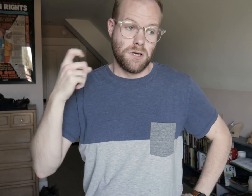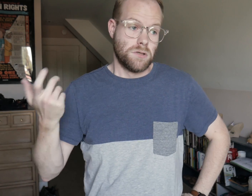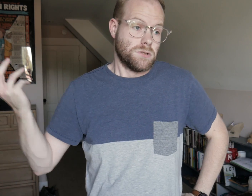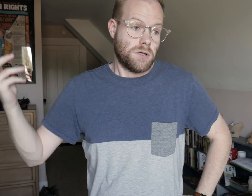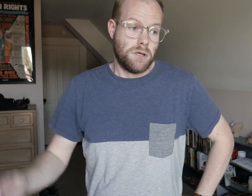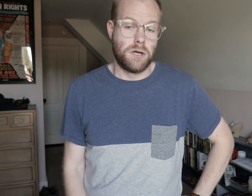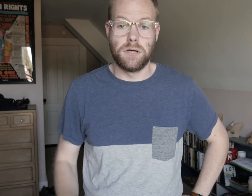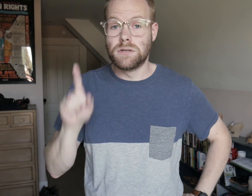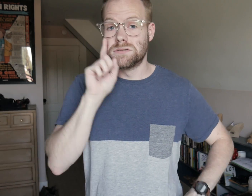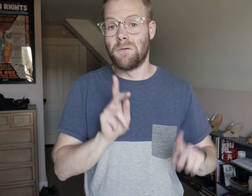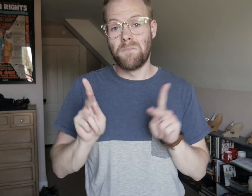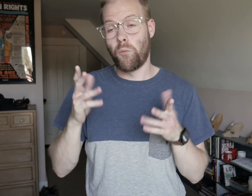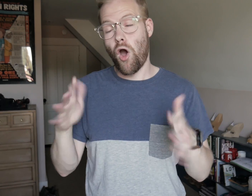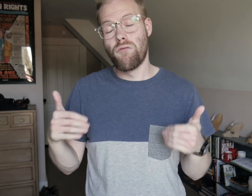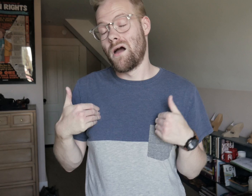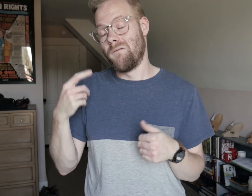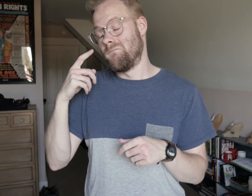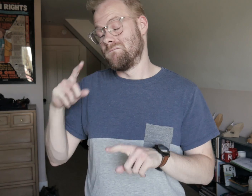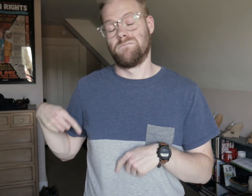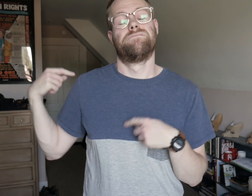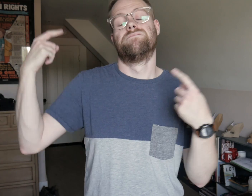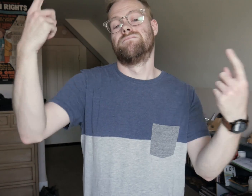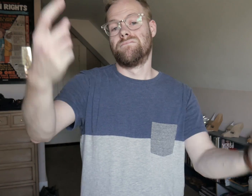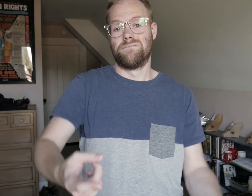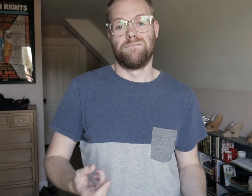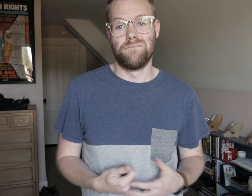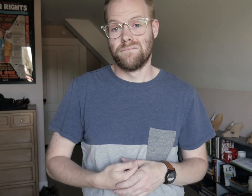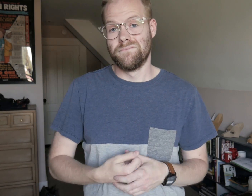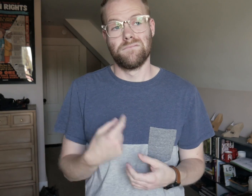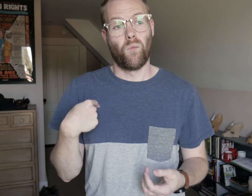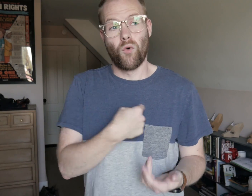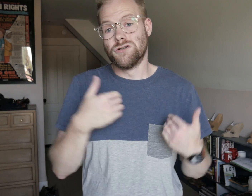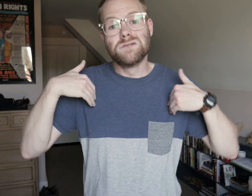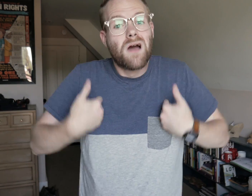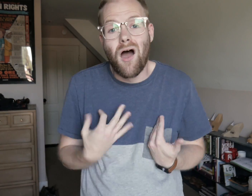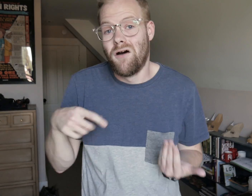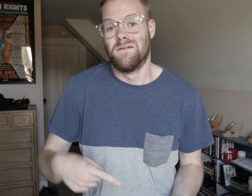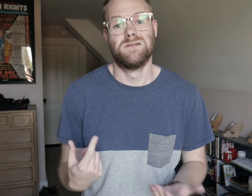because deaf people already have for a long time. We are tired of it.